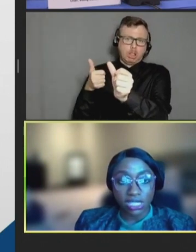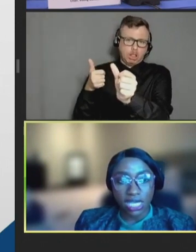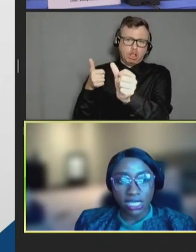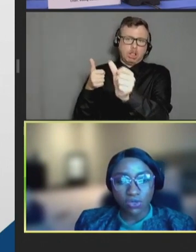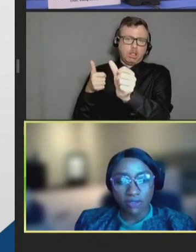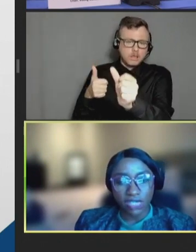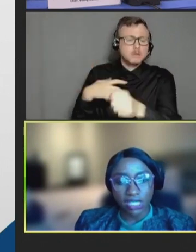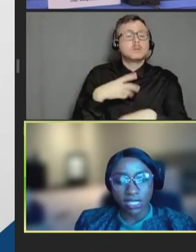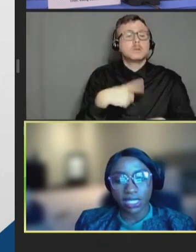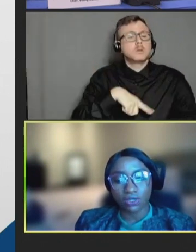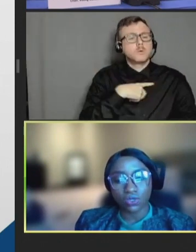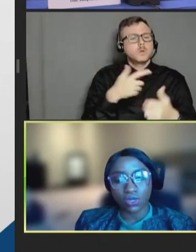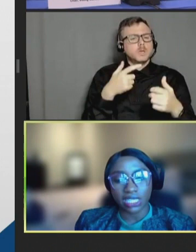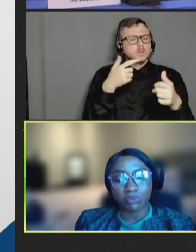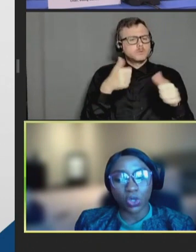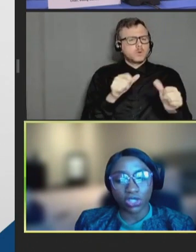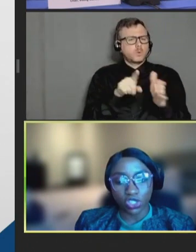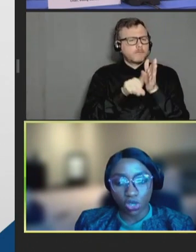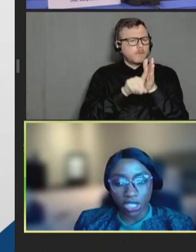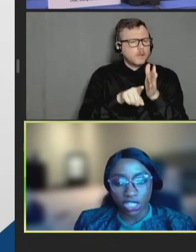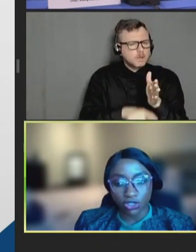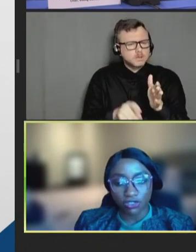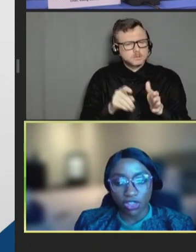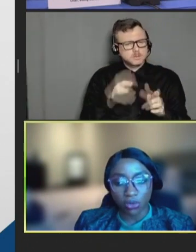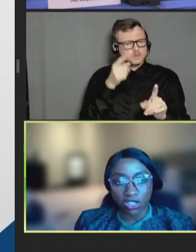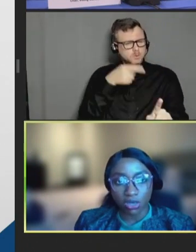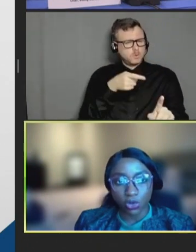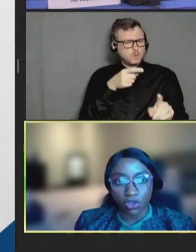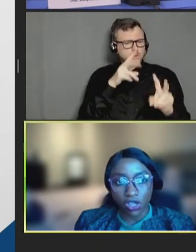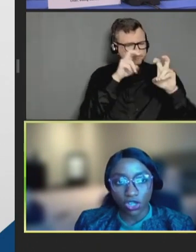we decided to investigate and explore the topic a little further with a number of our